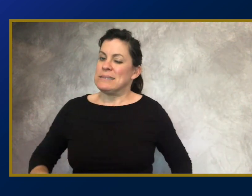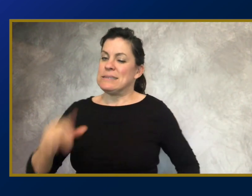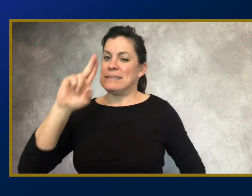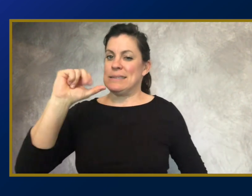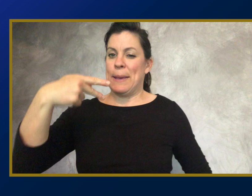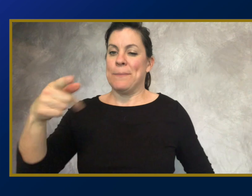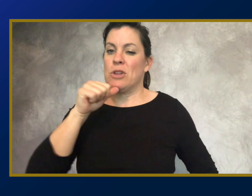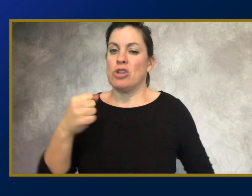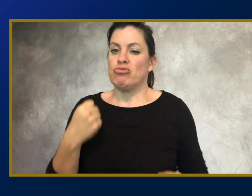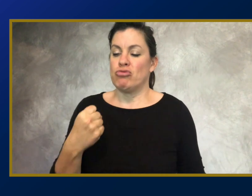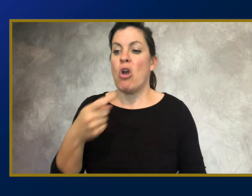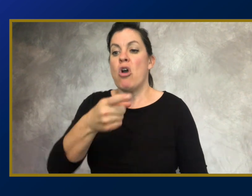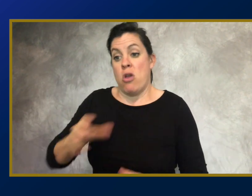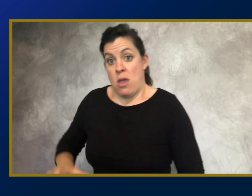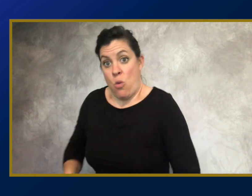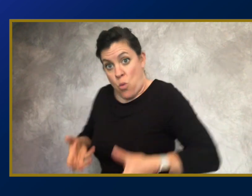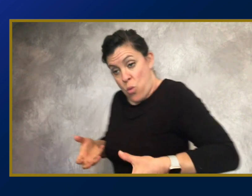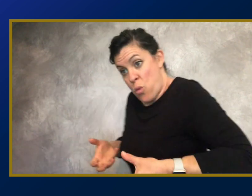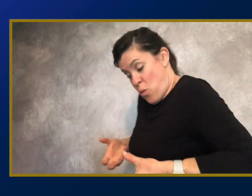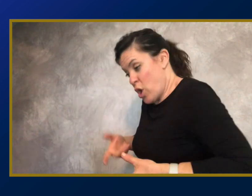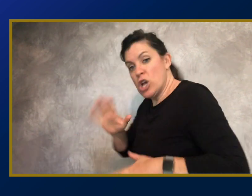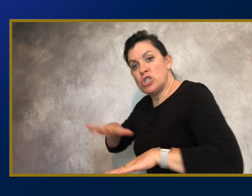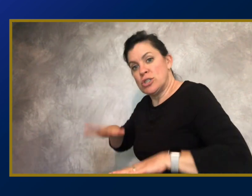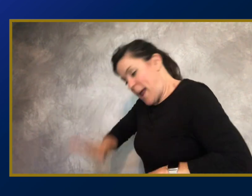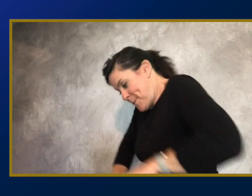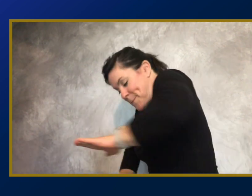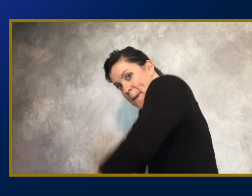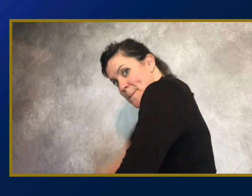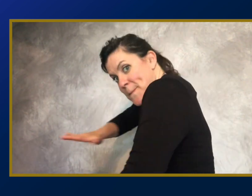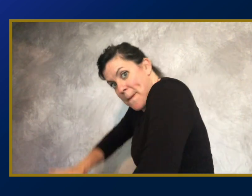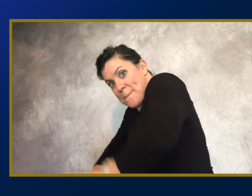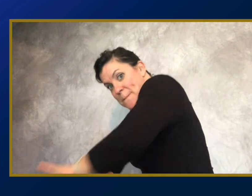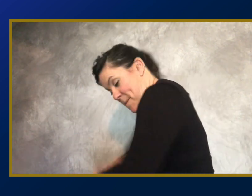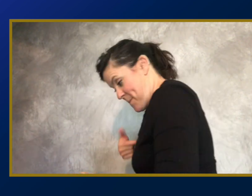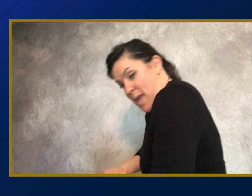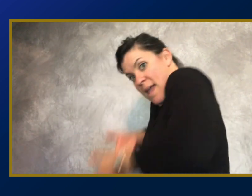The lever for me is here and they're walking out. Now, when you first start to do this exercise with